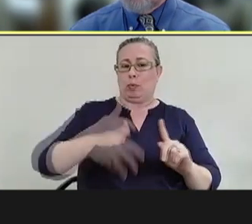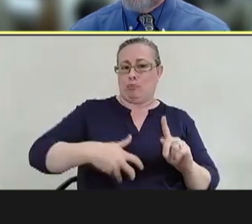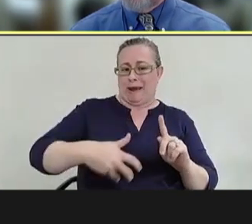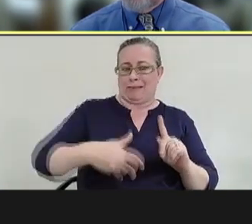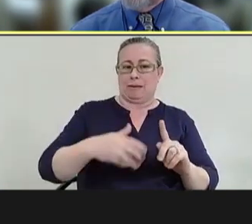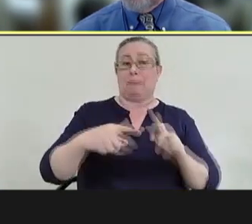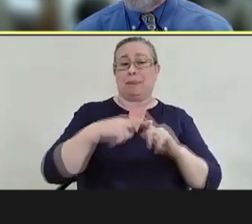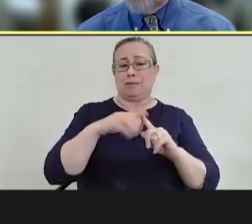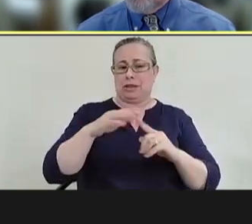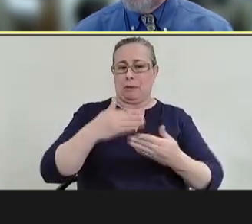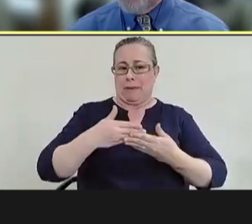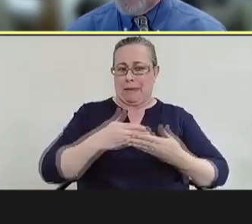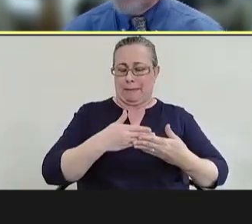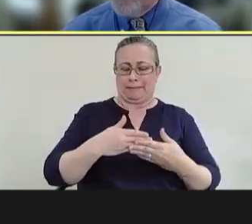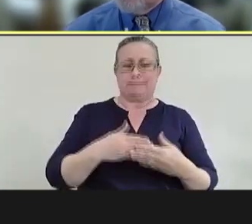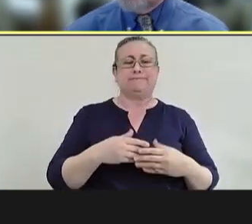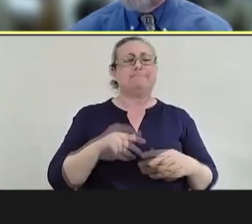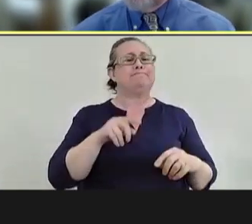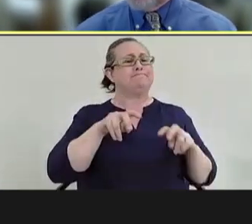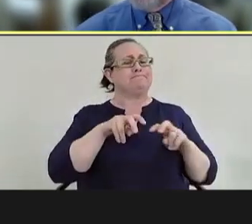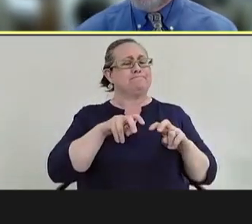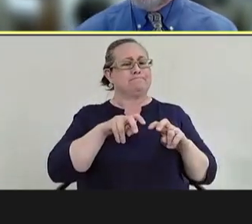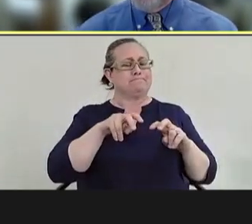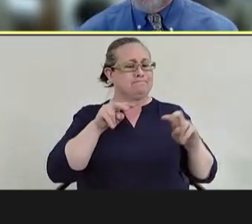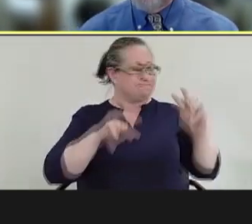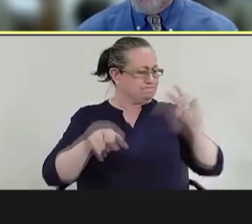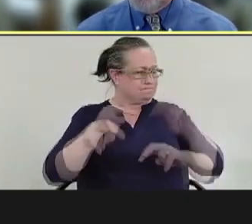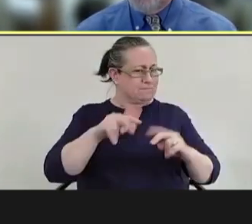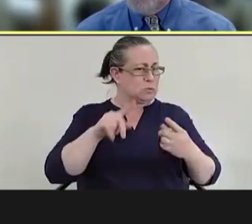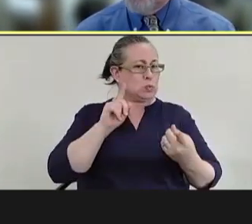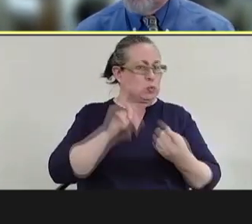the presenters will look toward new vaccines specifically being developed for pregnant people,